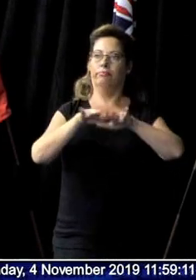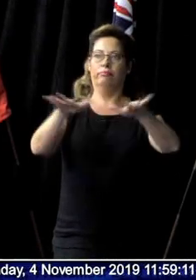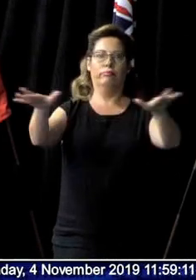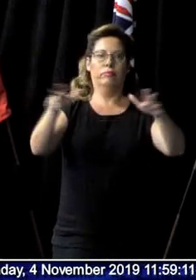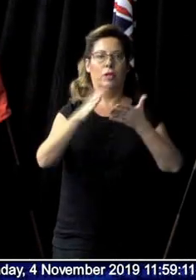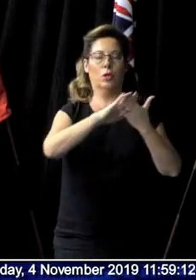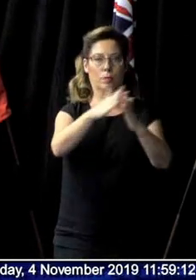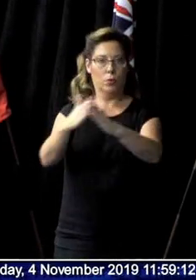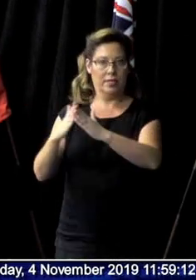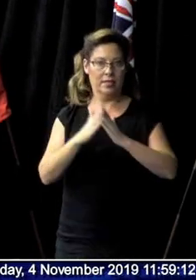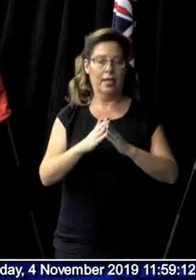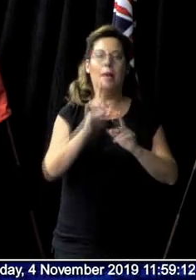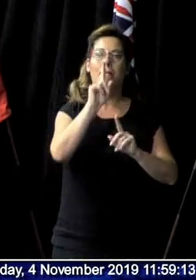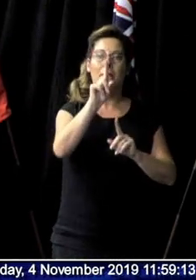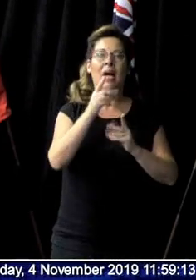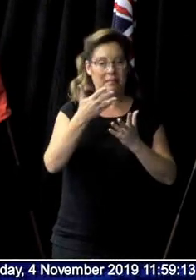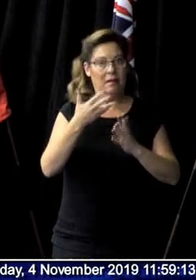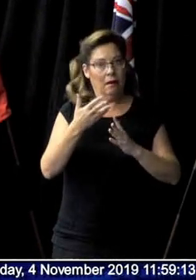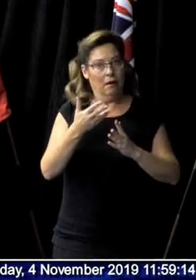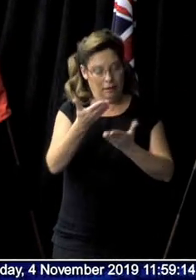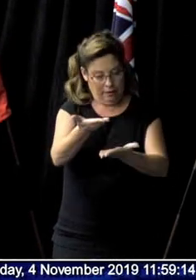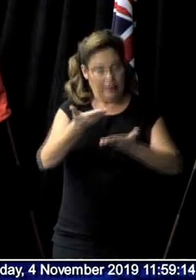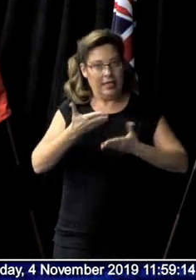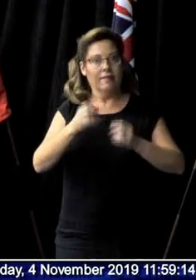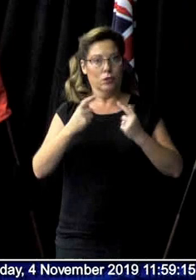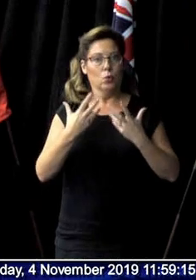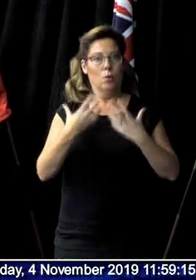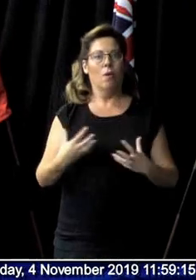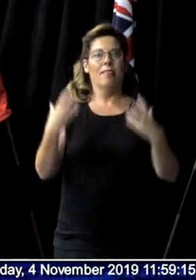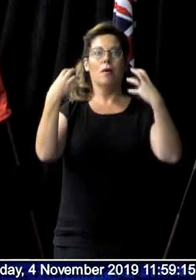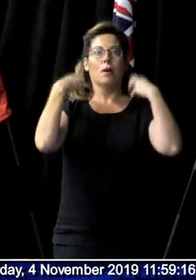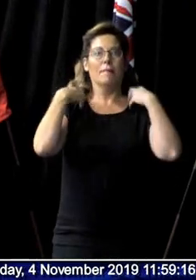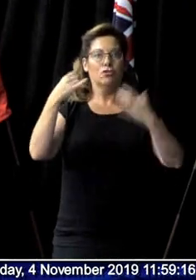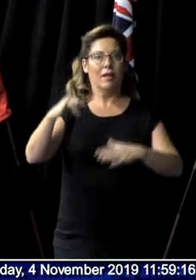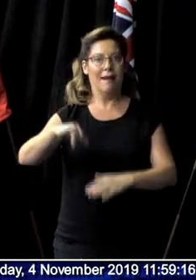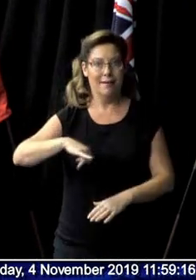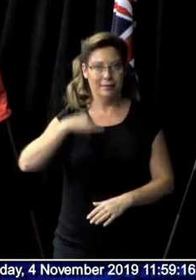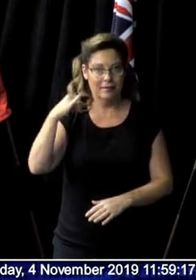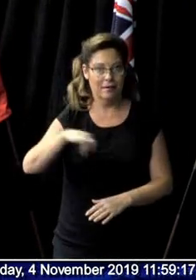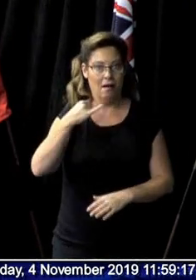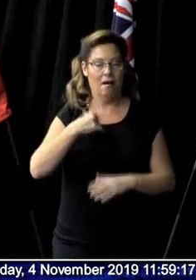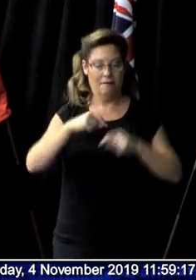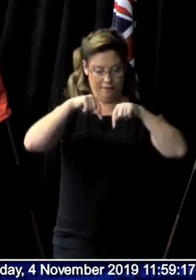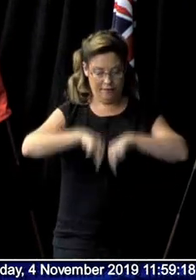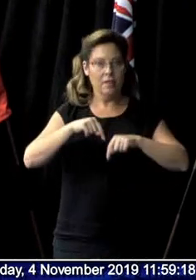and solicitors assisting including contracted service providers for the purposes of exercising their functions and duties,